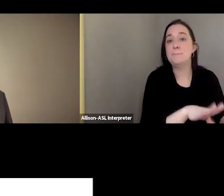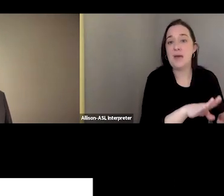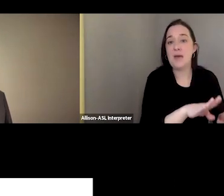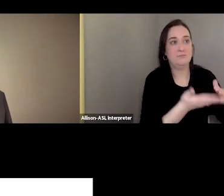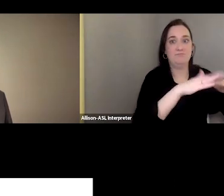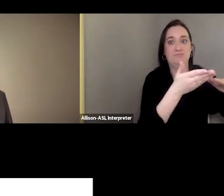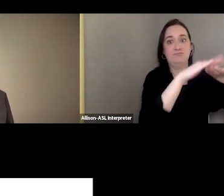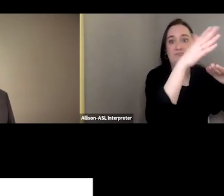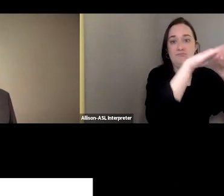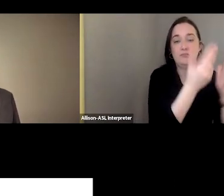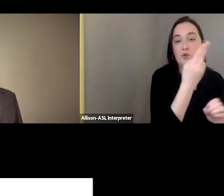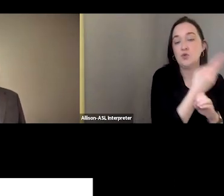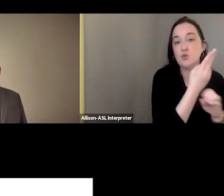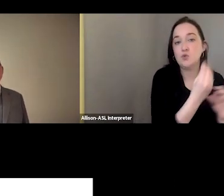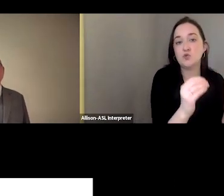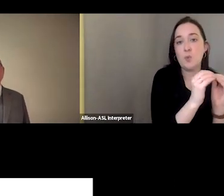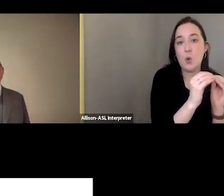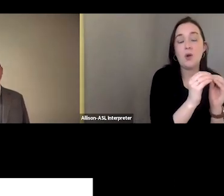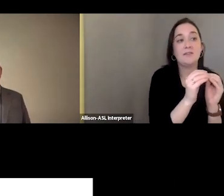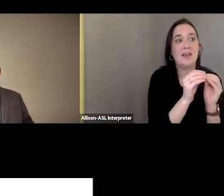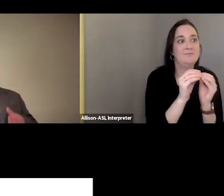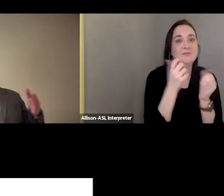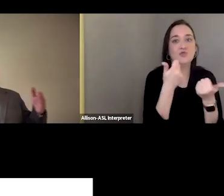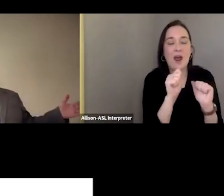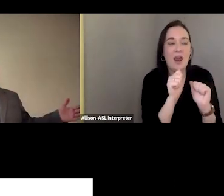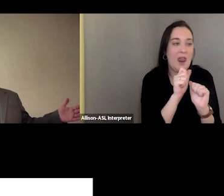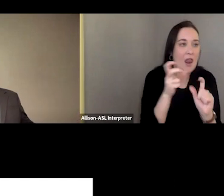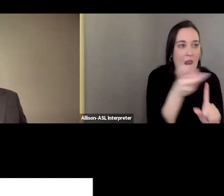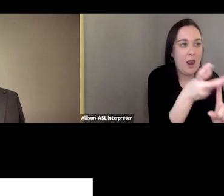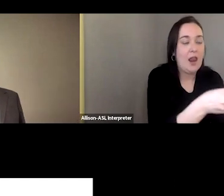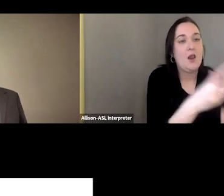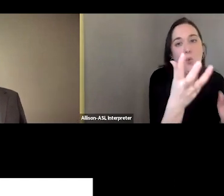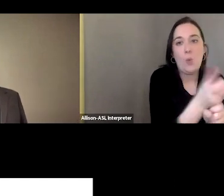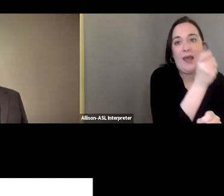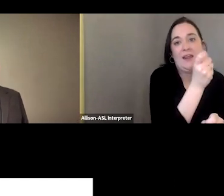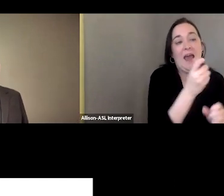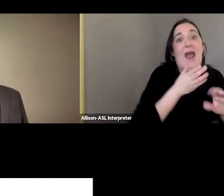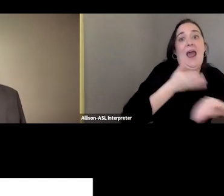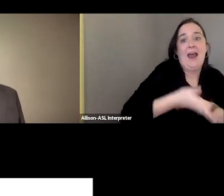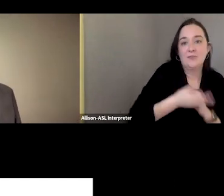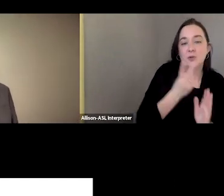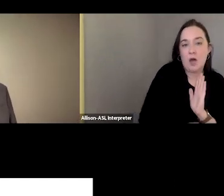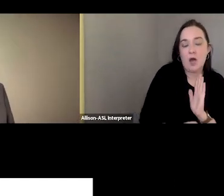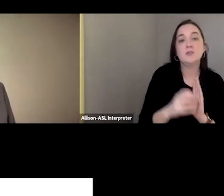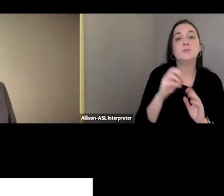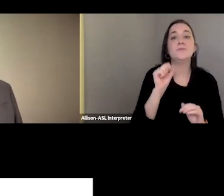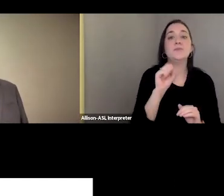They chased their losses more, and they again increased their frequency of days that they actually sports bet when alcohol was on board.